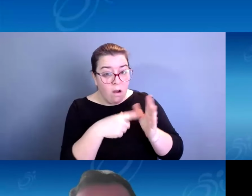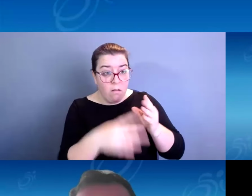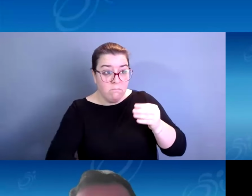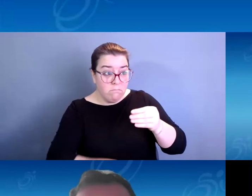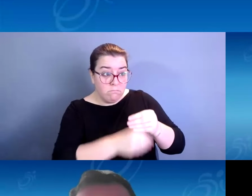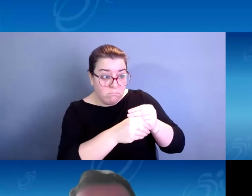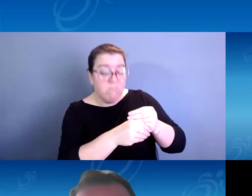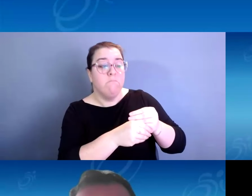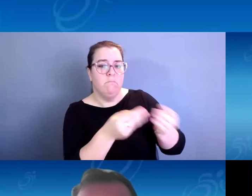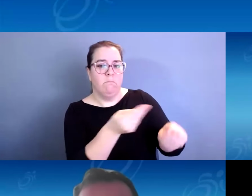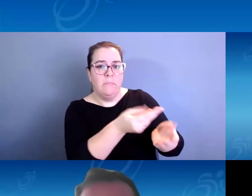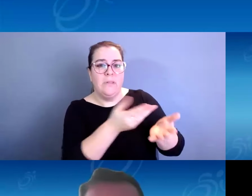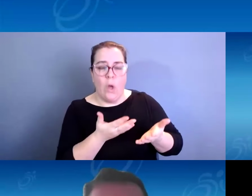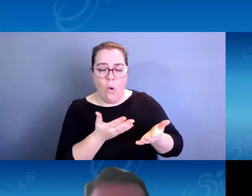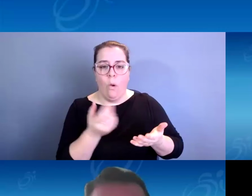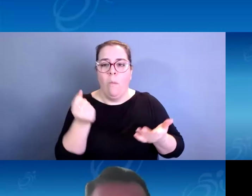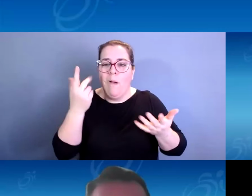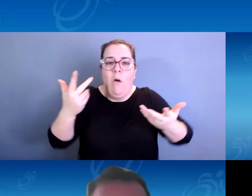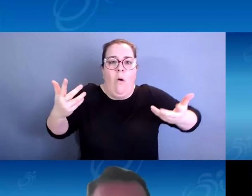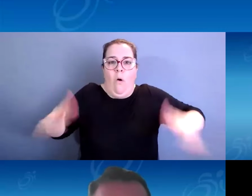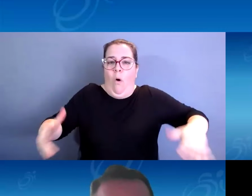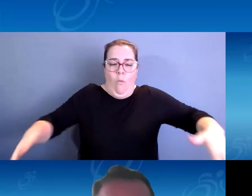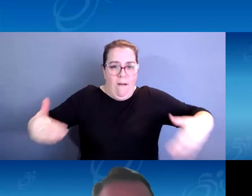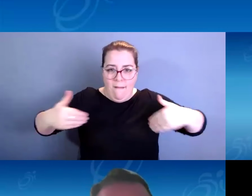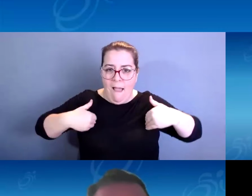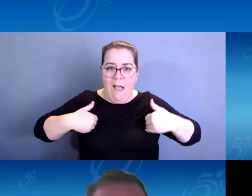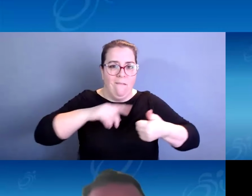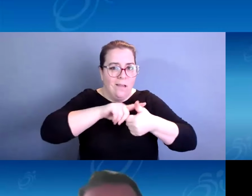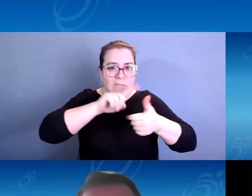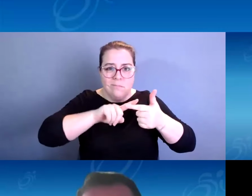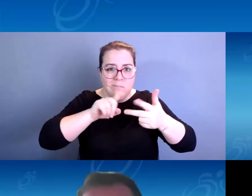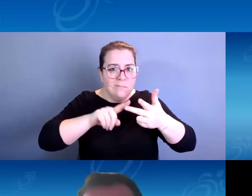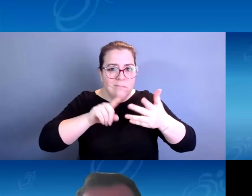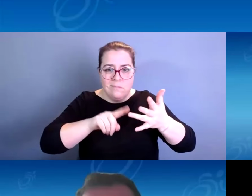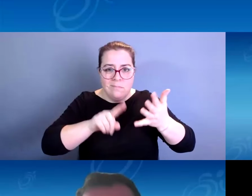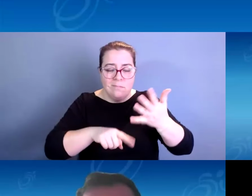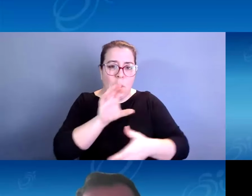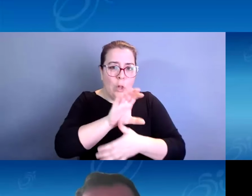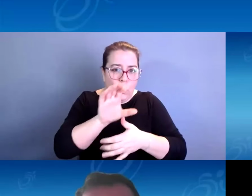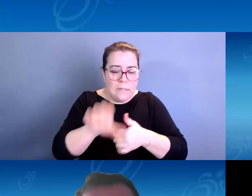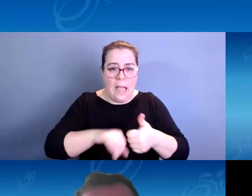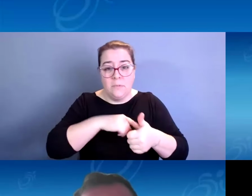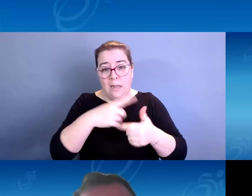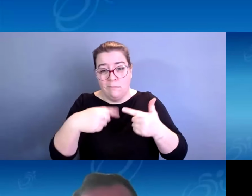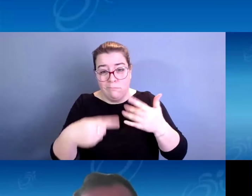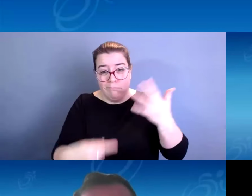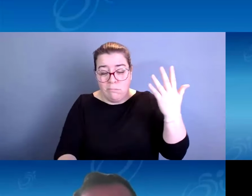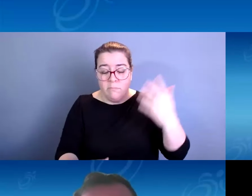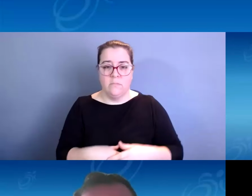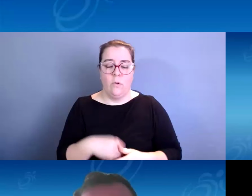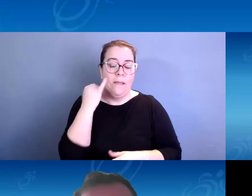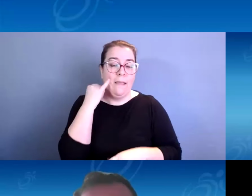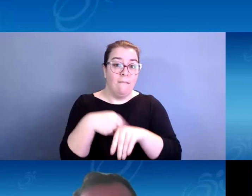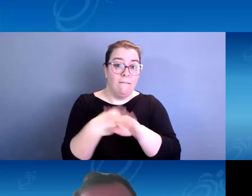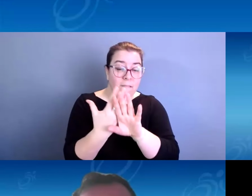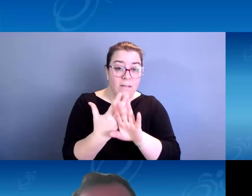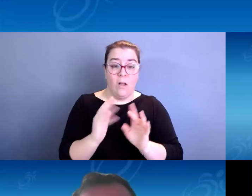But here is a laundry list. And so here's closed captioning in every virtual interview. Right. Every,